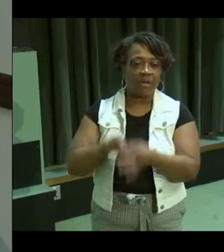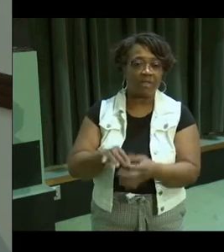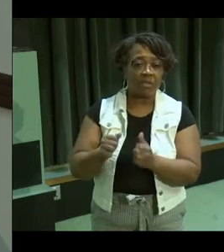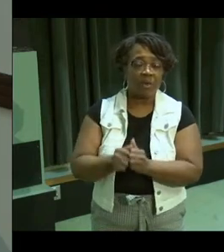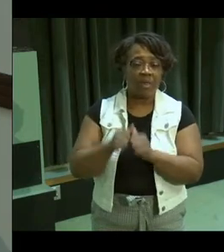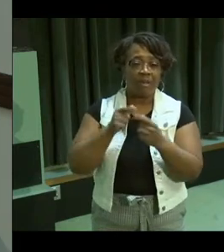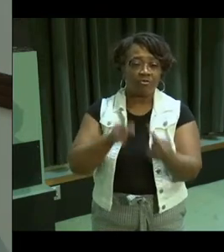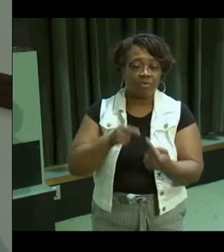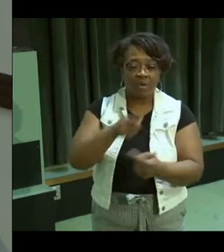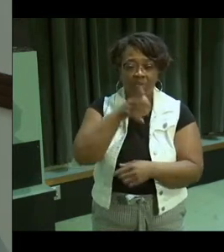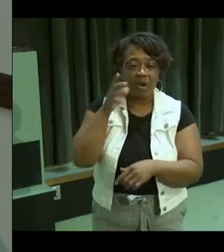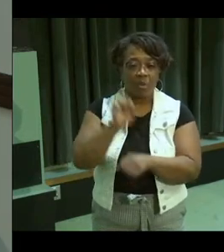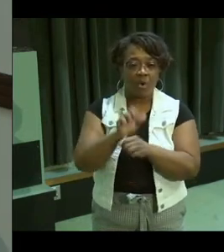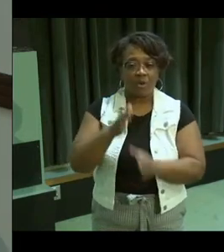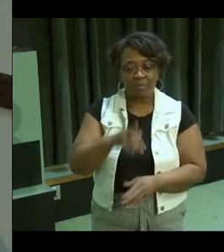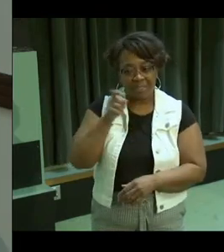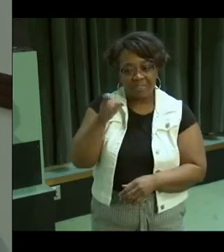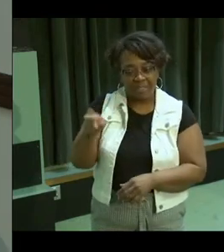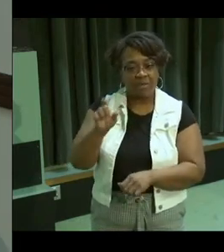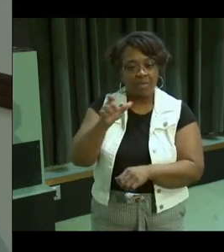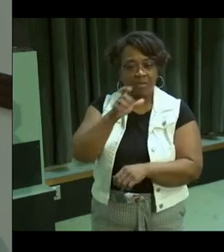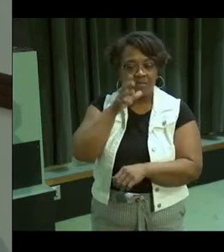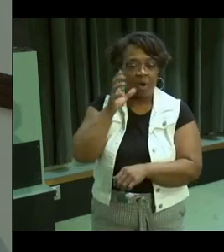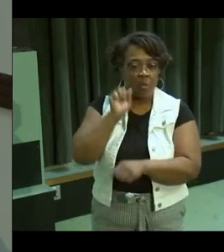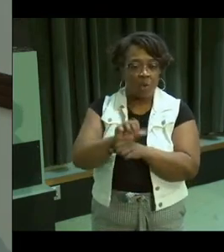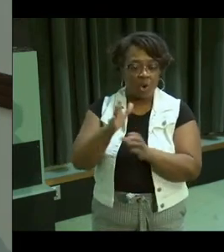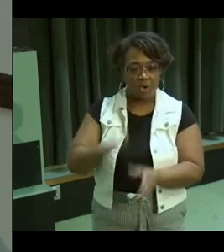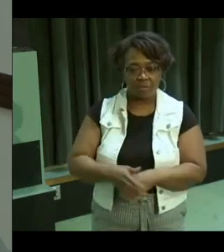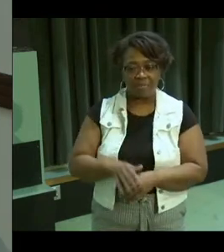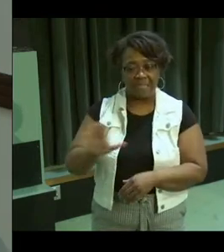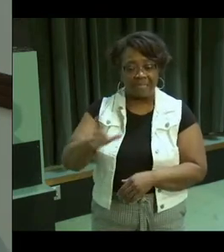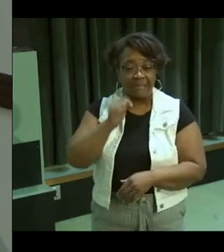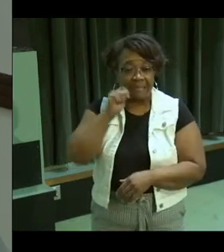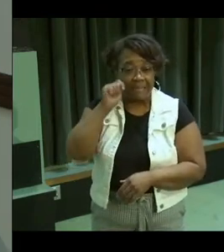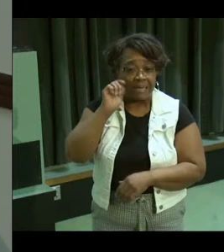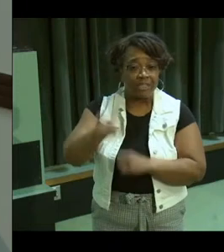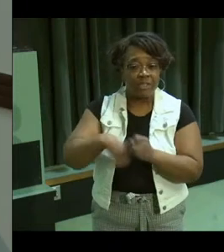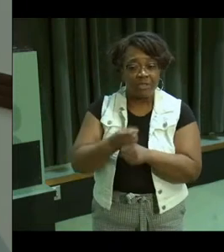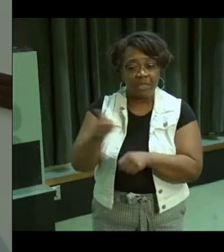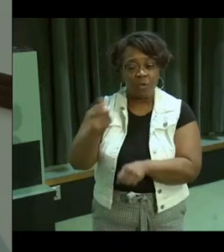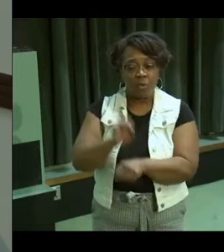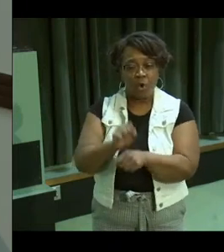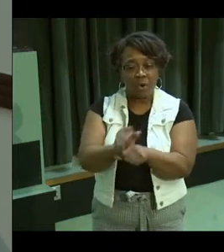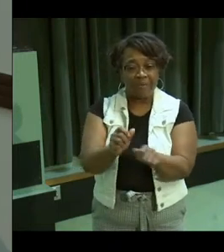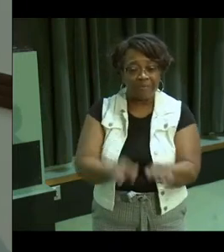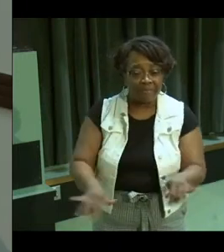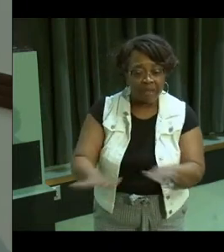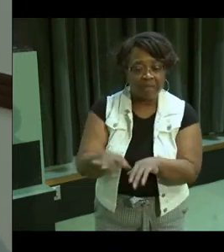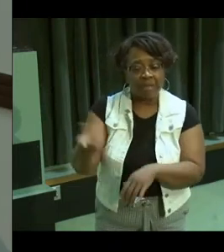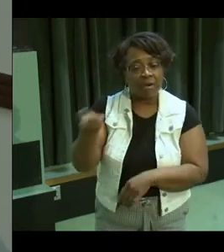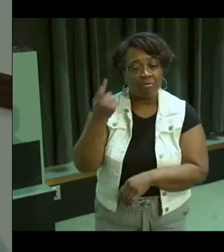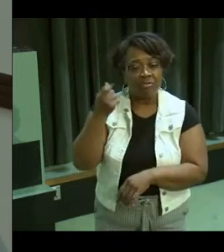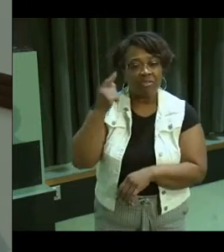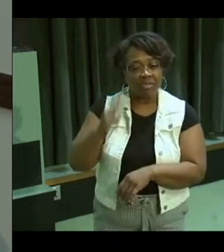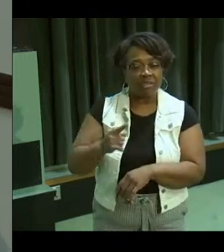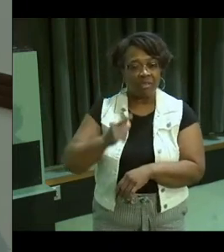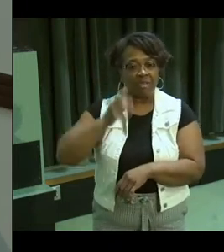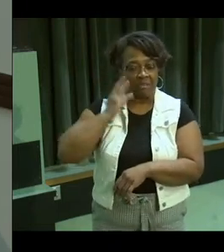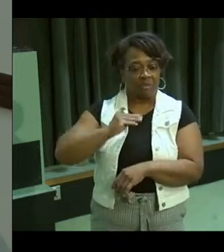struggle of farmworkers because he, too, was a farmworker. All through his teenage years, he